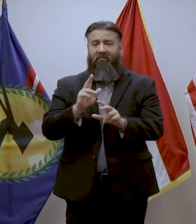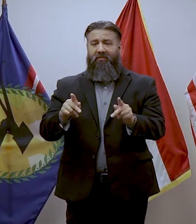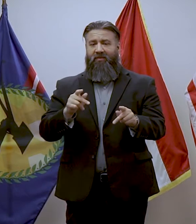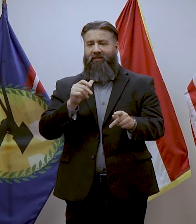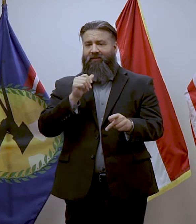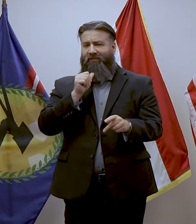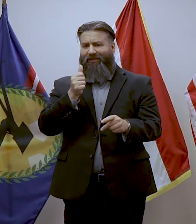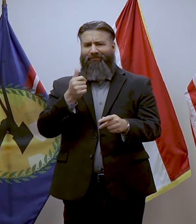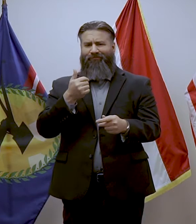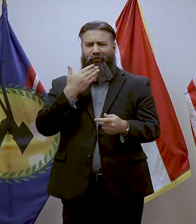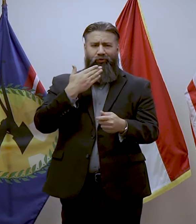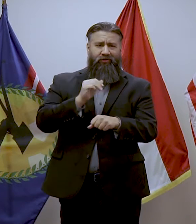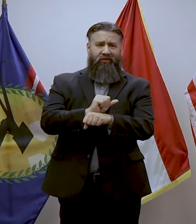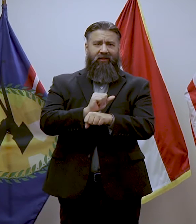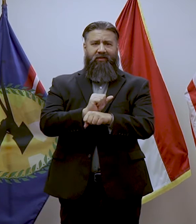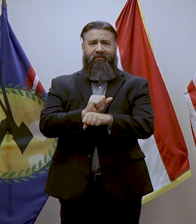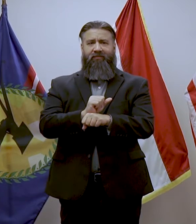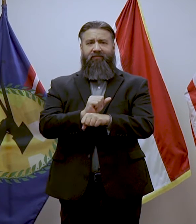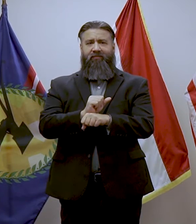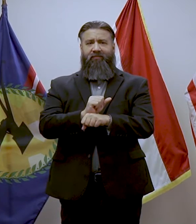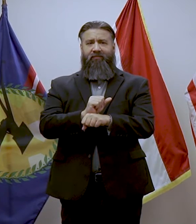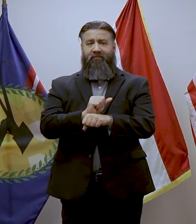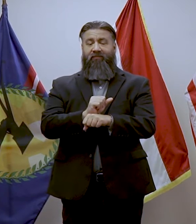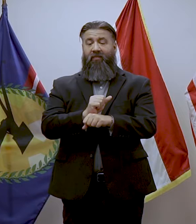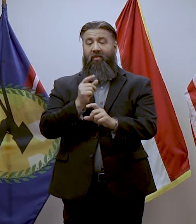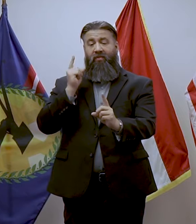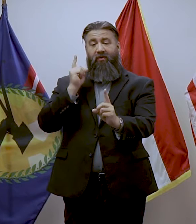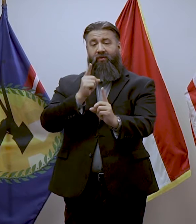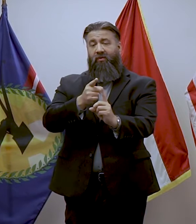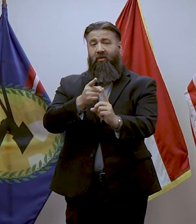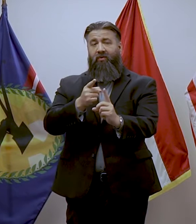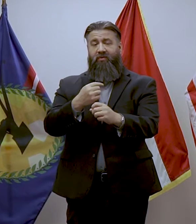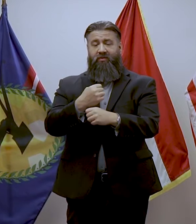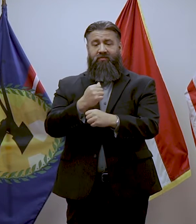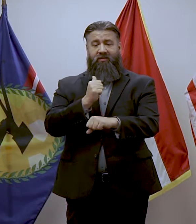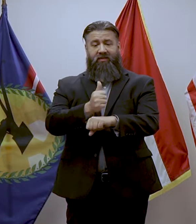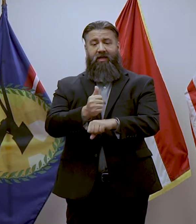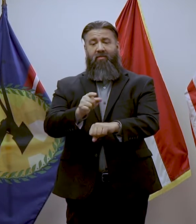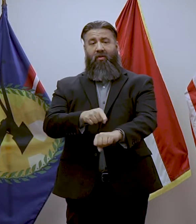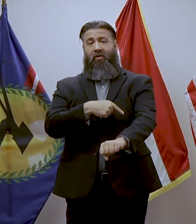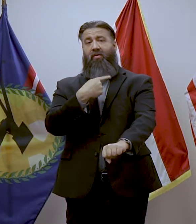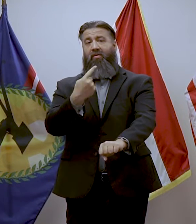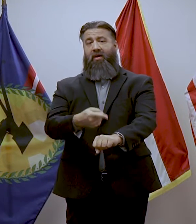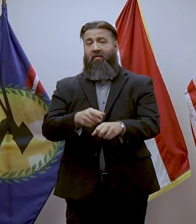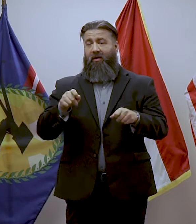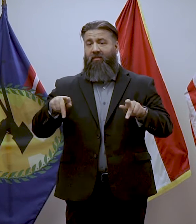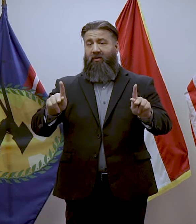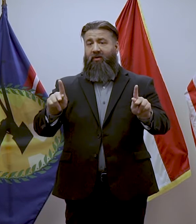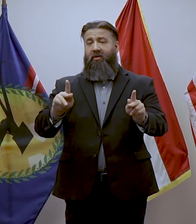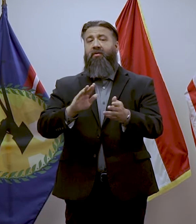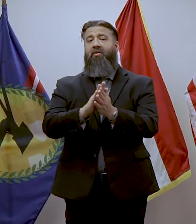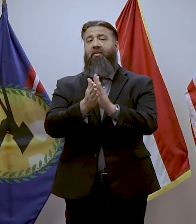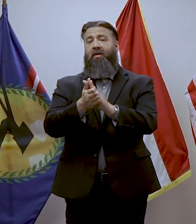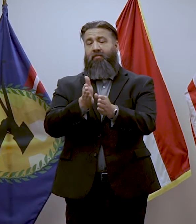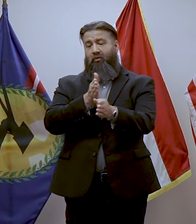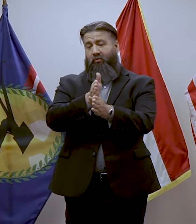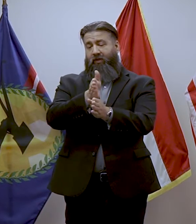The center's goal is to create long term work opportunities that turn into careers. Some of these build